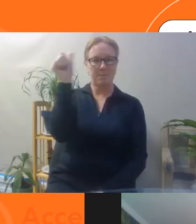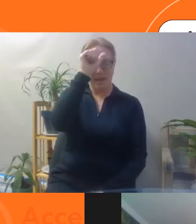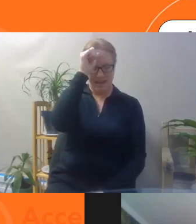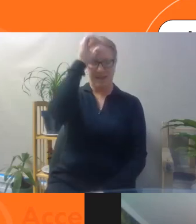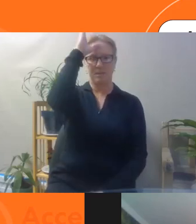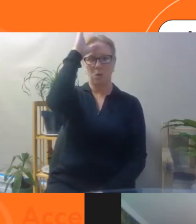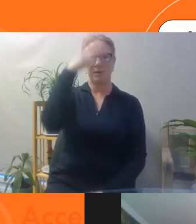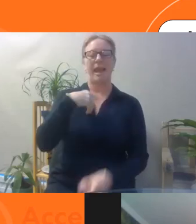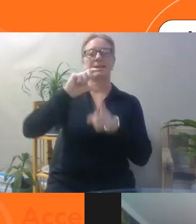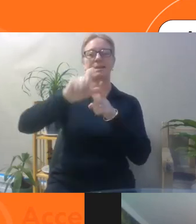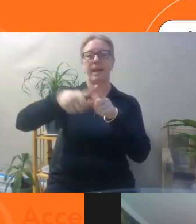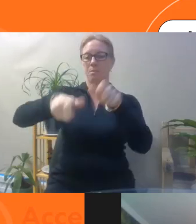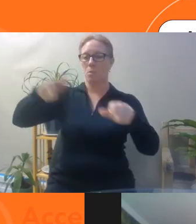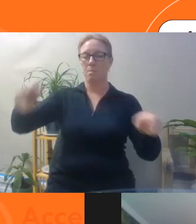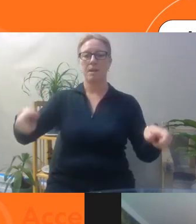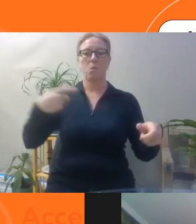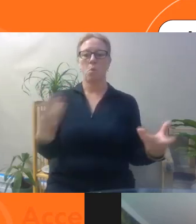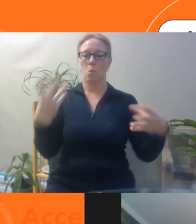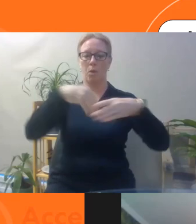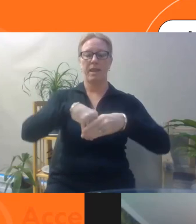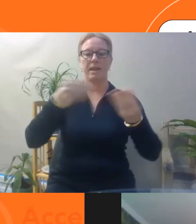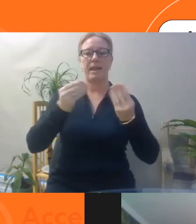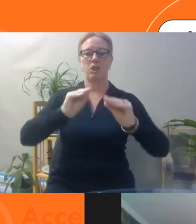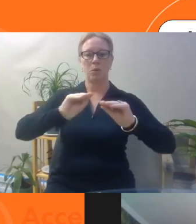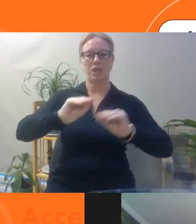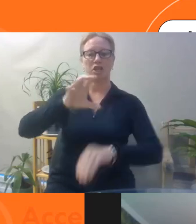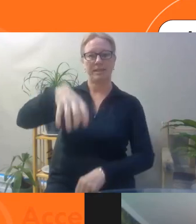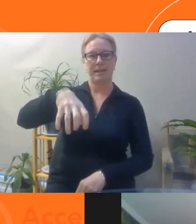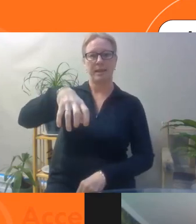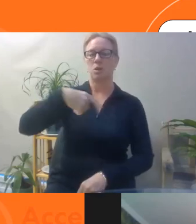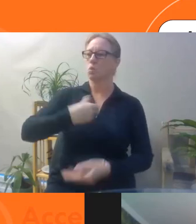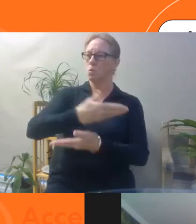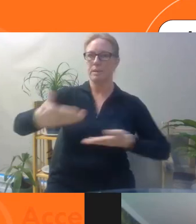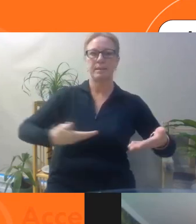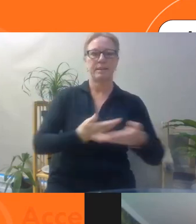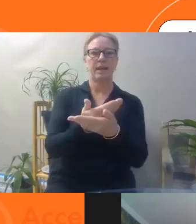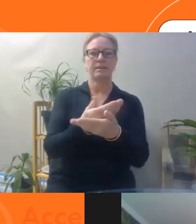disabled people within the education sector to discuss ableism and the